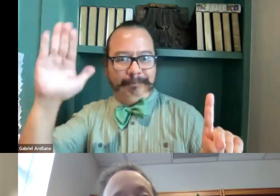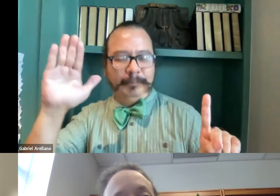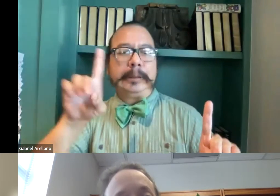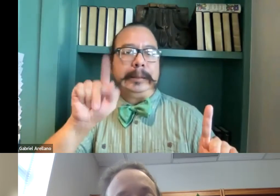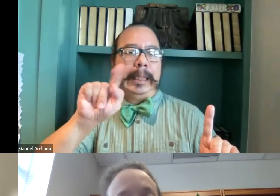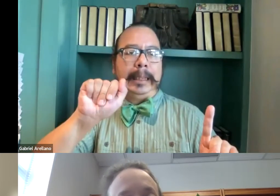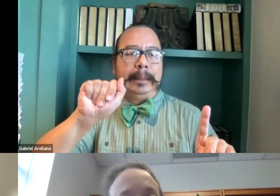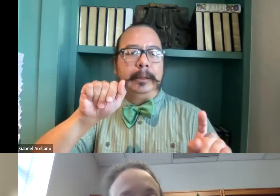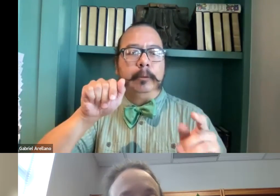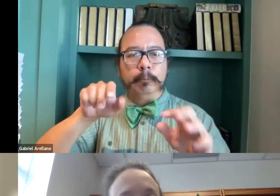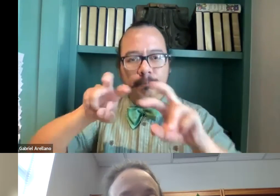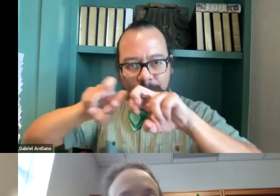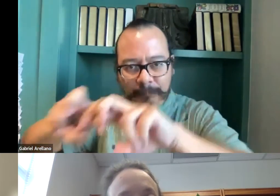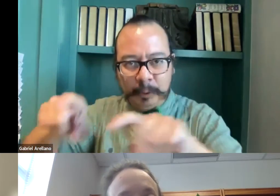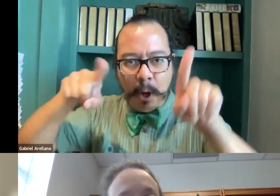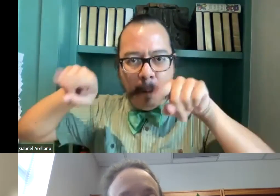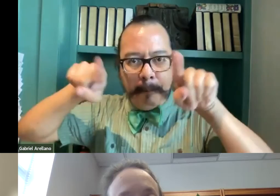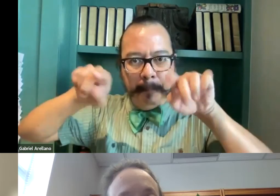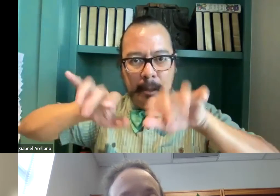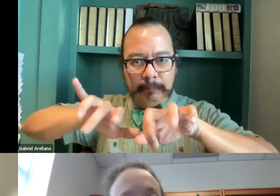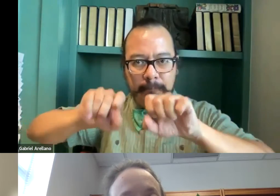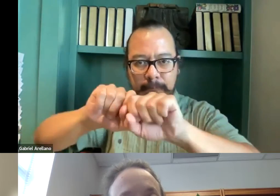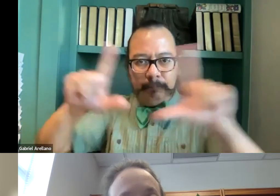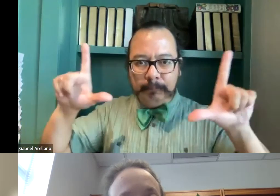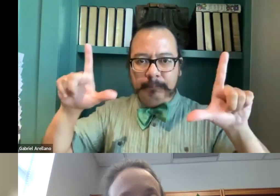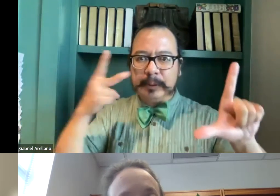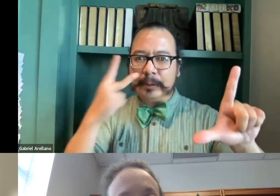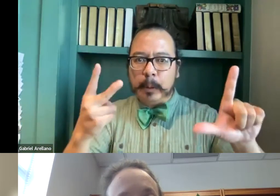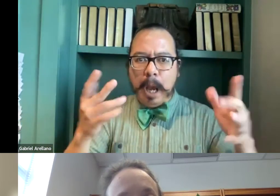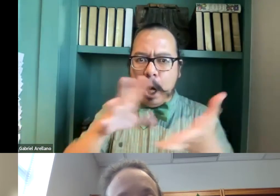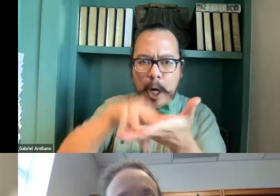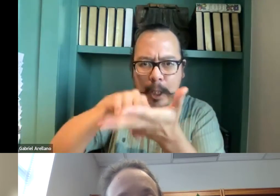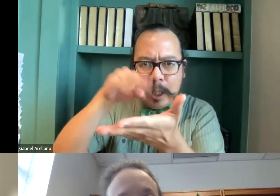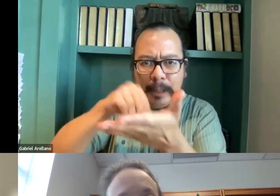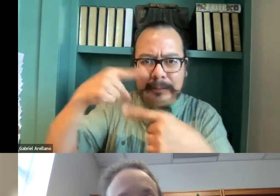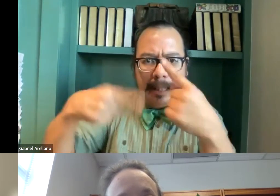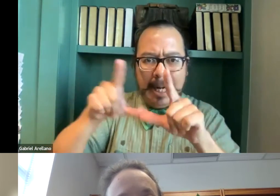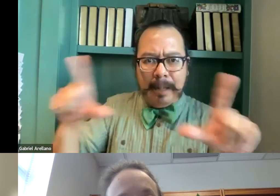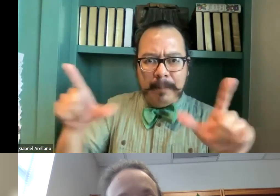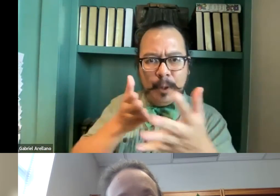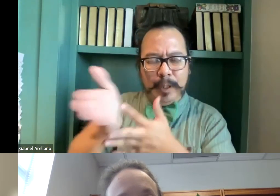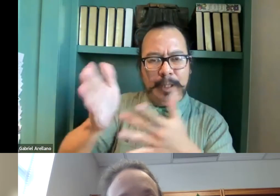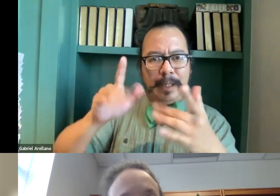Sign Language Interpreter | Paola Morales del Castillo, they: uh Sign Language Interpreter | Paola Morales del Castillo, they: uh data was able to use a uh computer